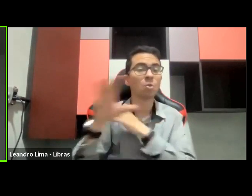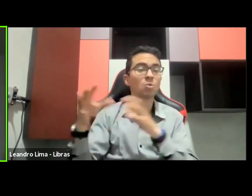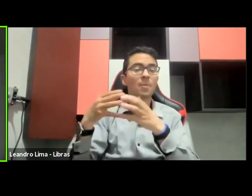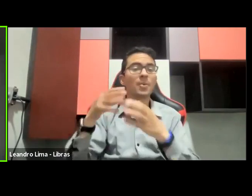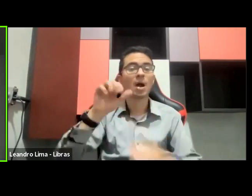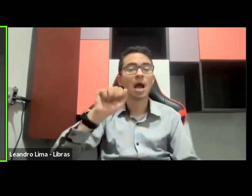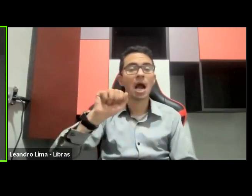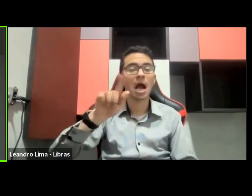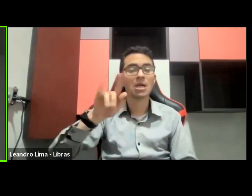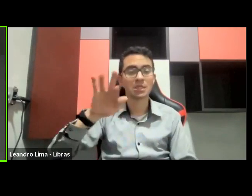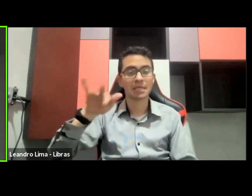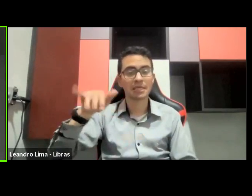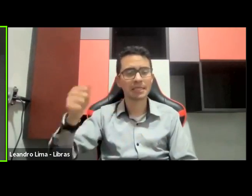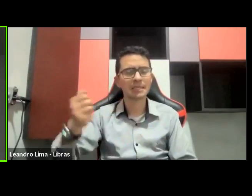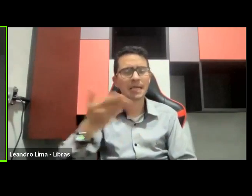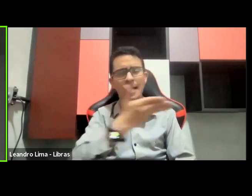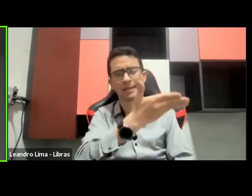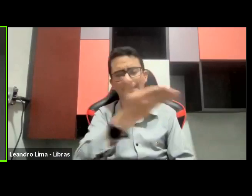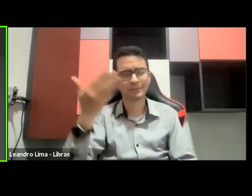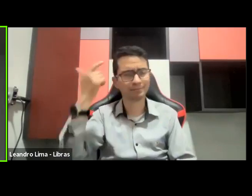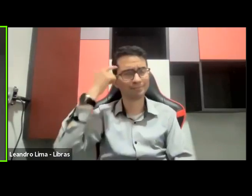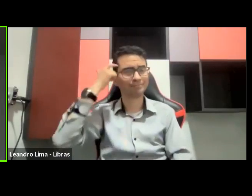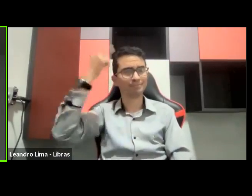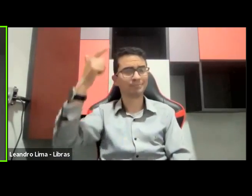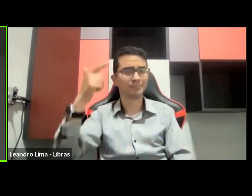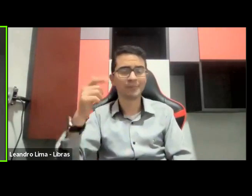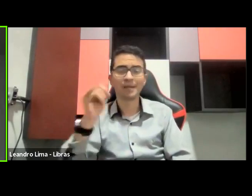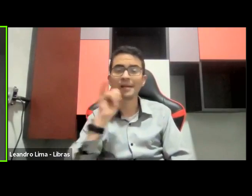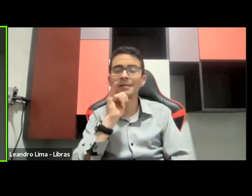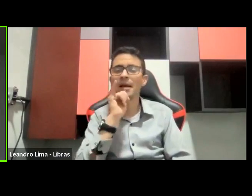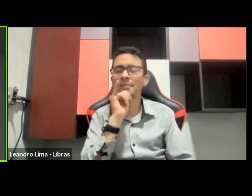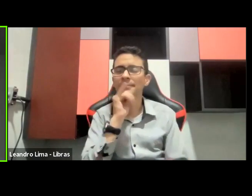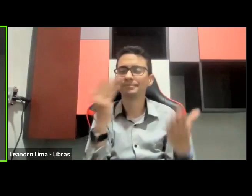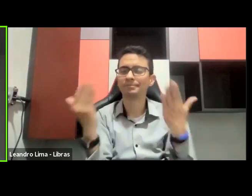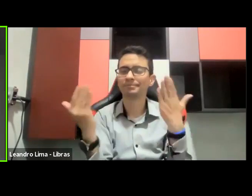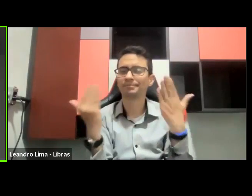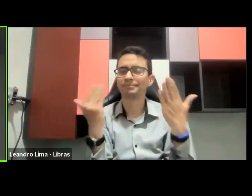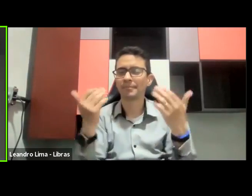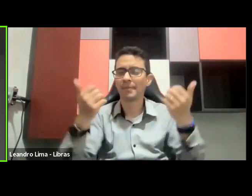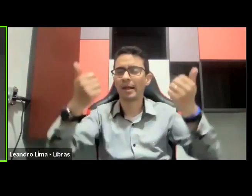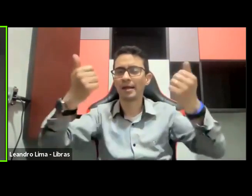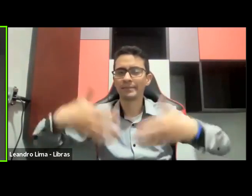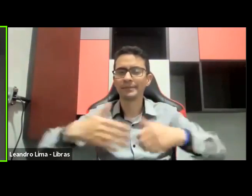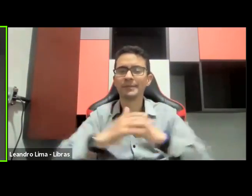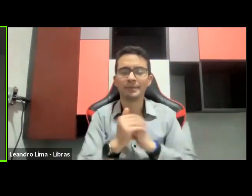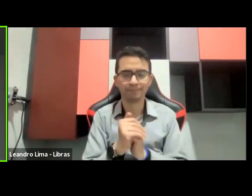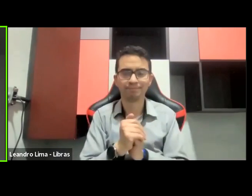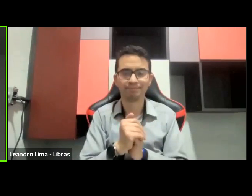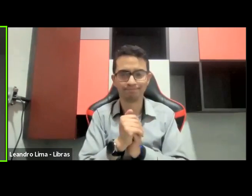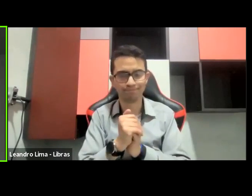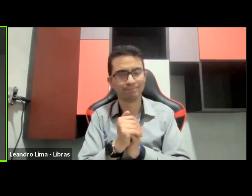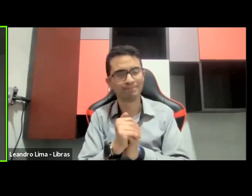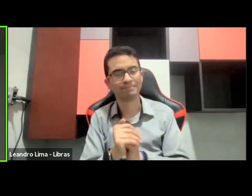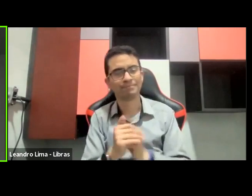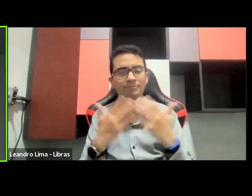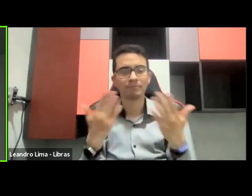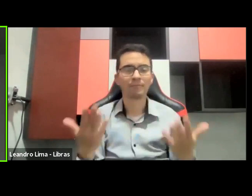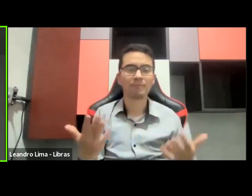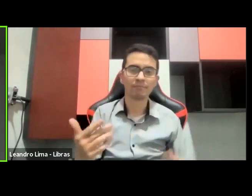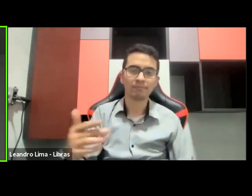i take an example. In Finland, we have papers. person person's email me purses immigrants who do not